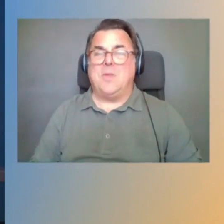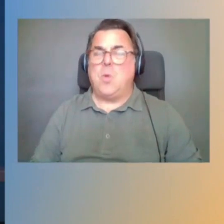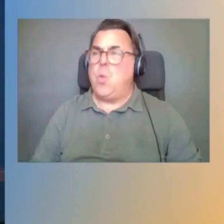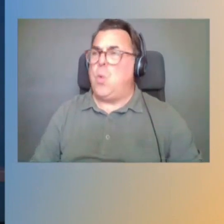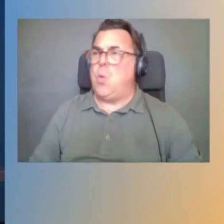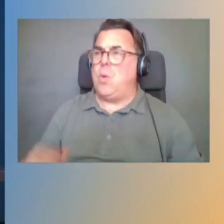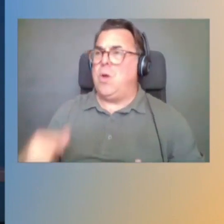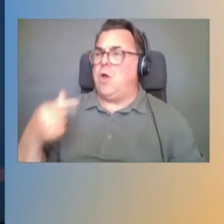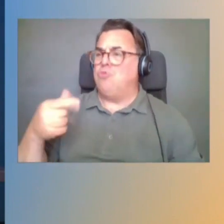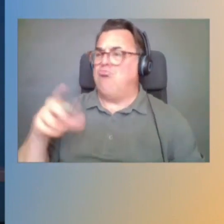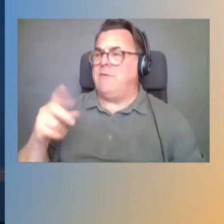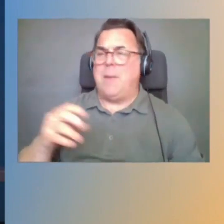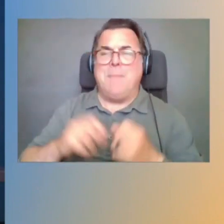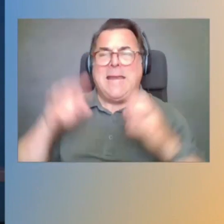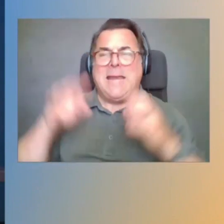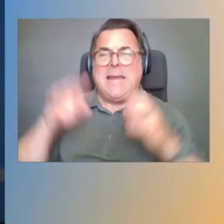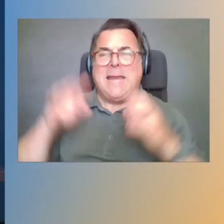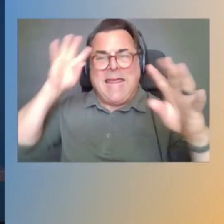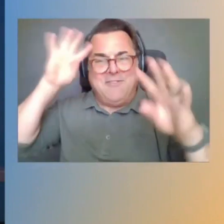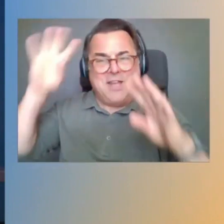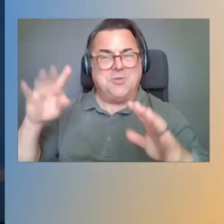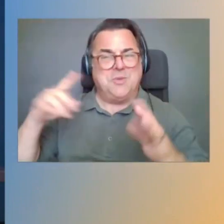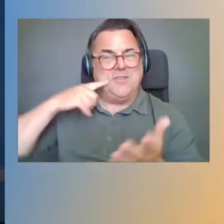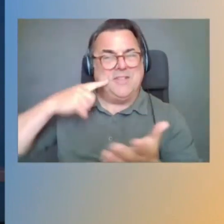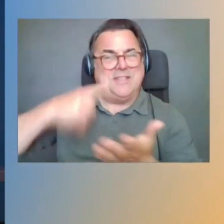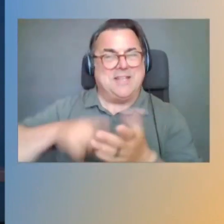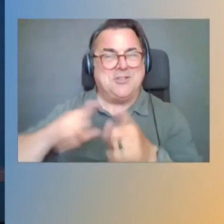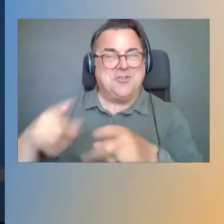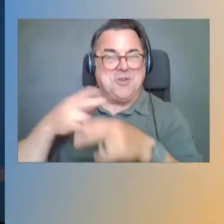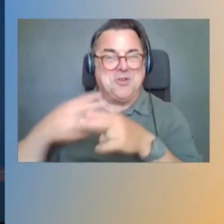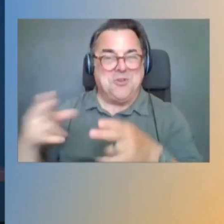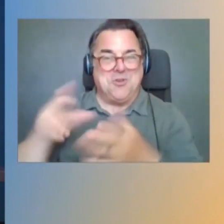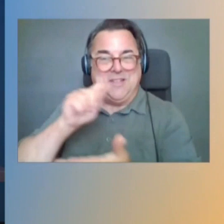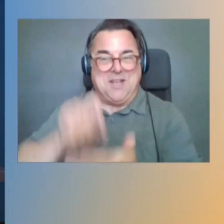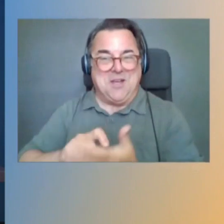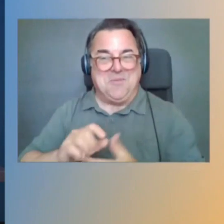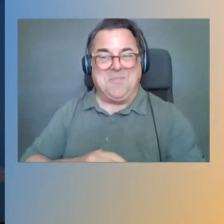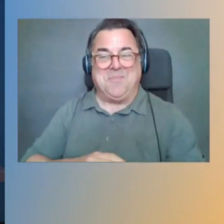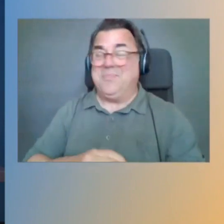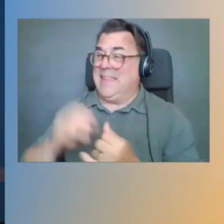that we've covered in a relatively short period of time. Any last takeaways, Stephanie,